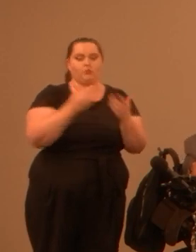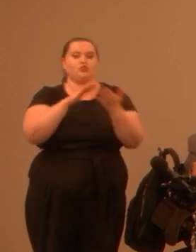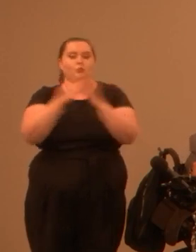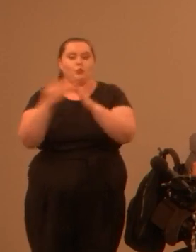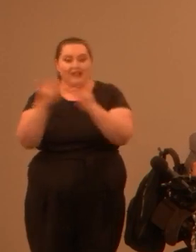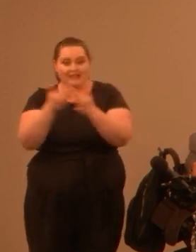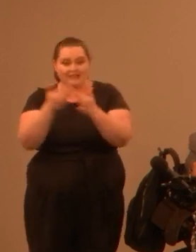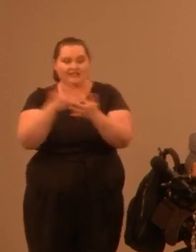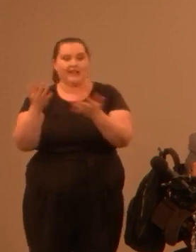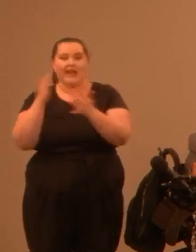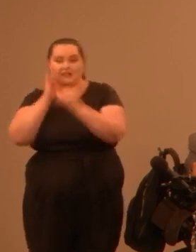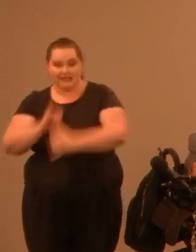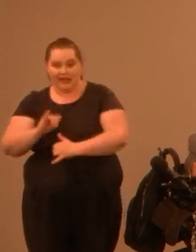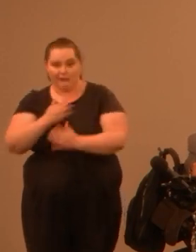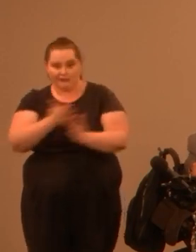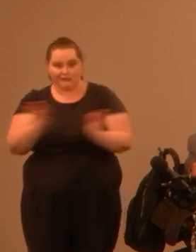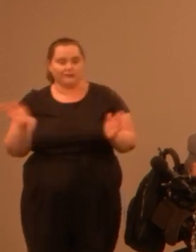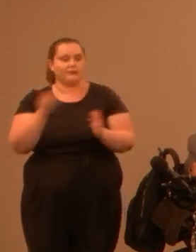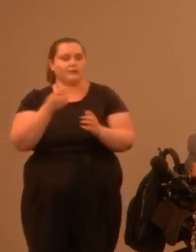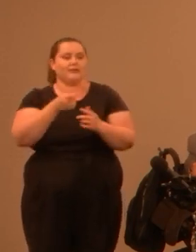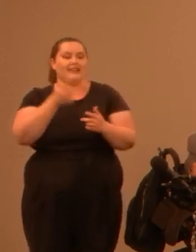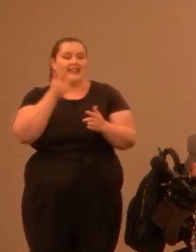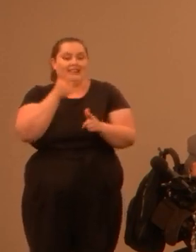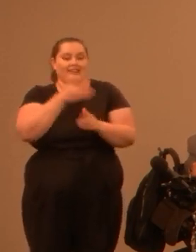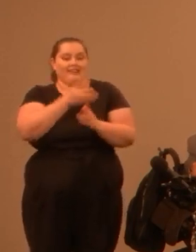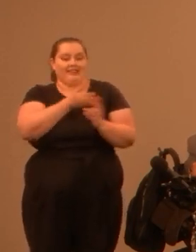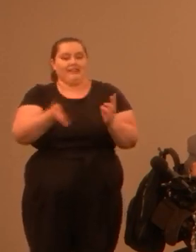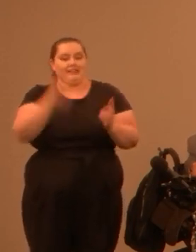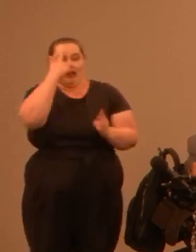entertainment, these initiatives are making a significant difference.